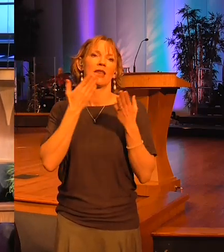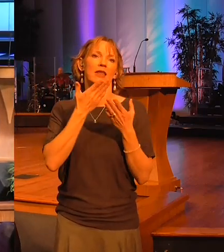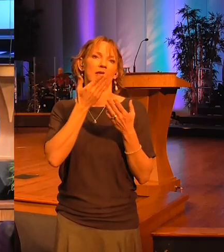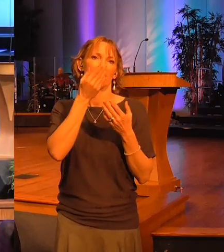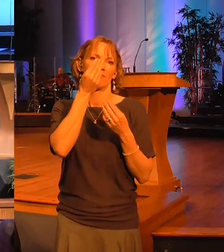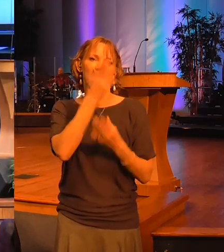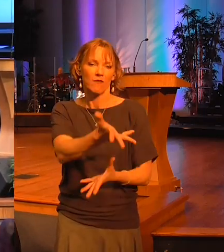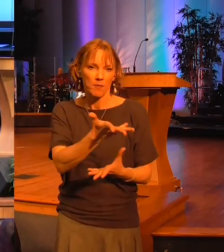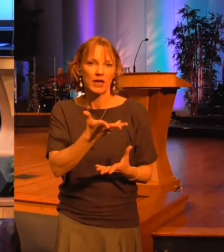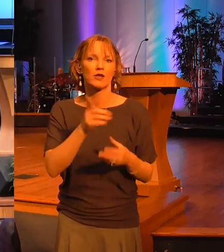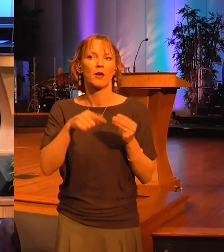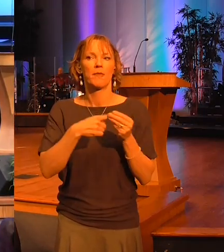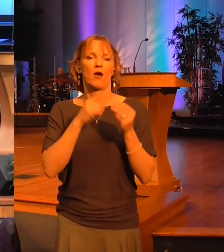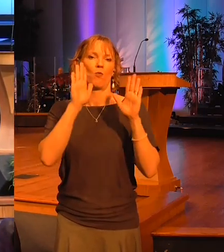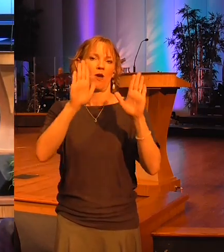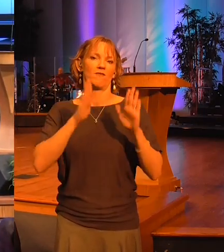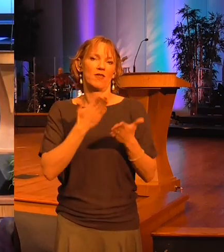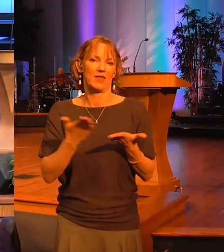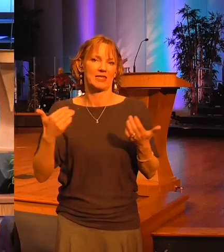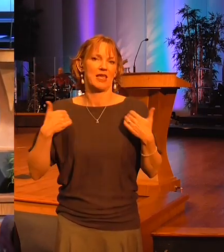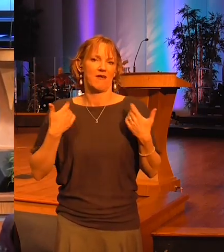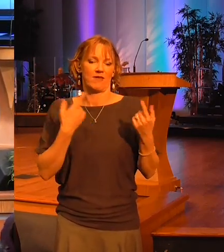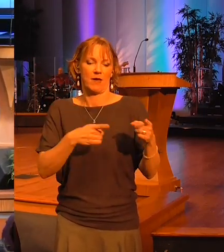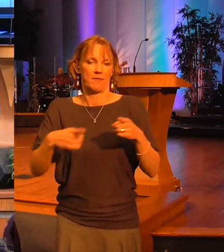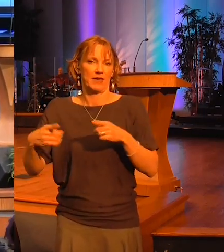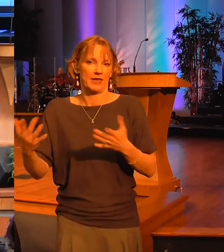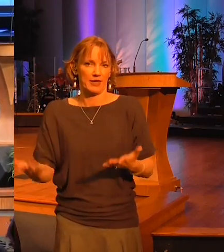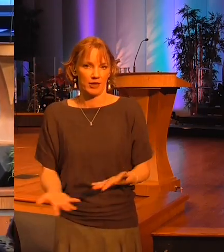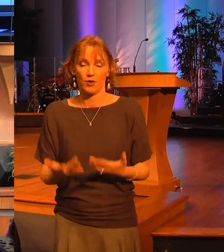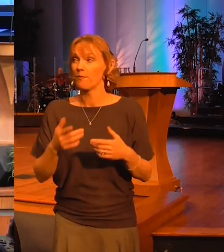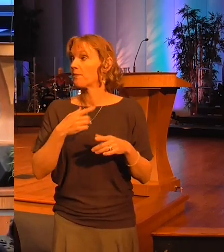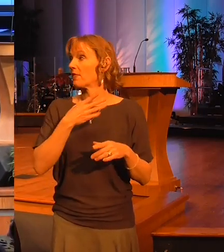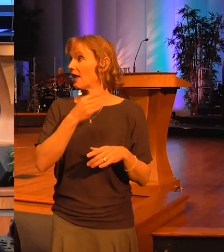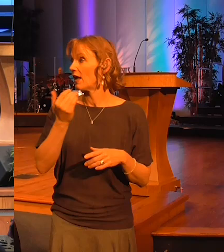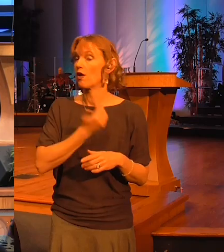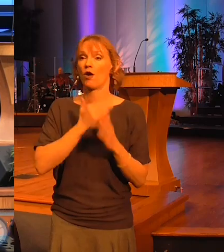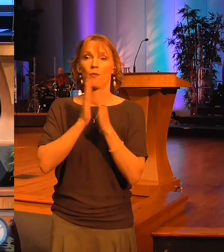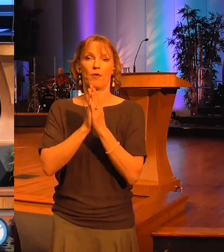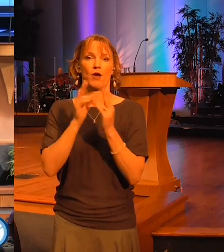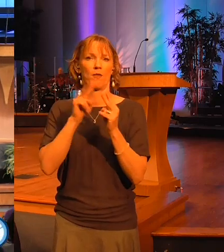many wonderful things we have going on here and our practitioner prayer partners are coming down